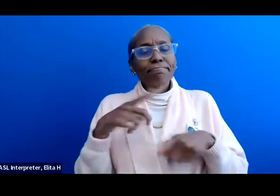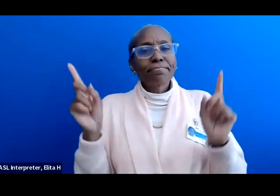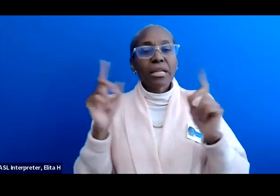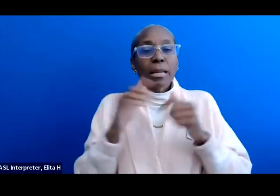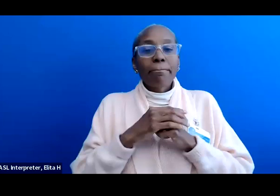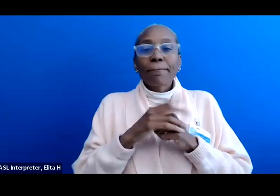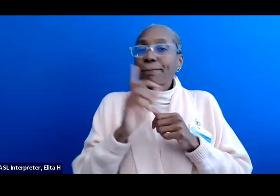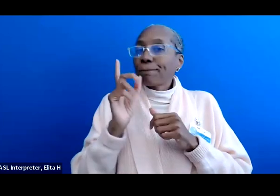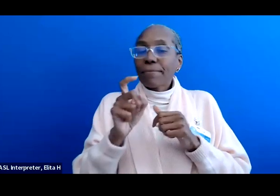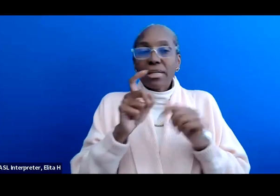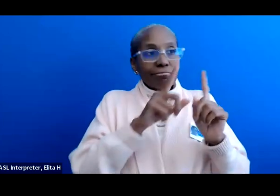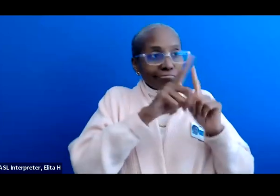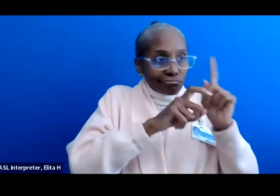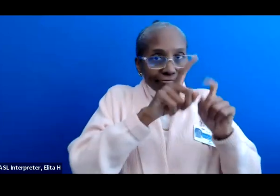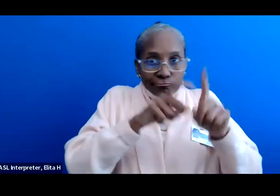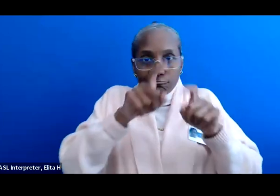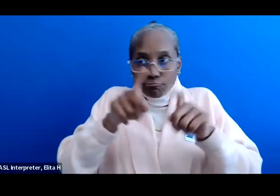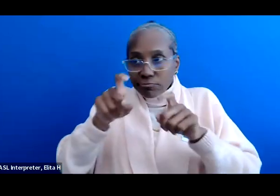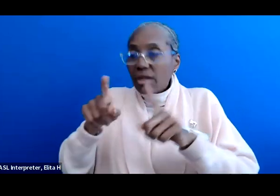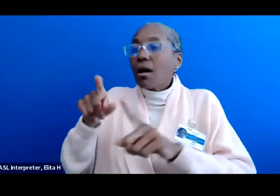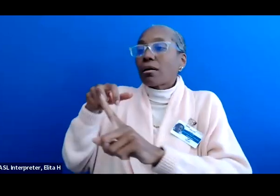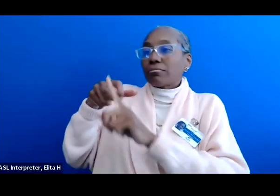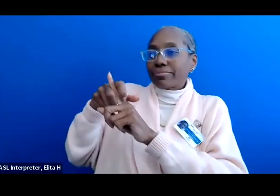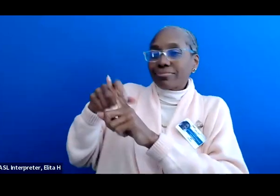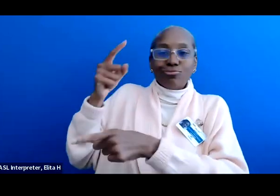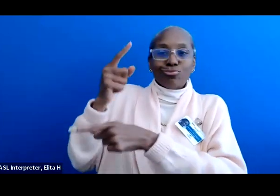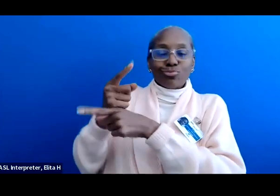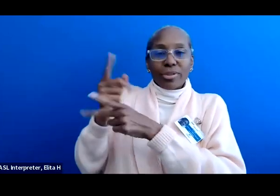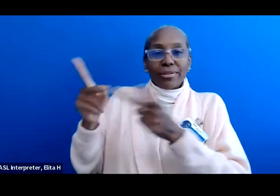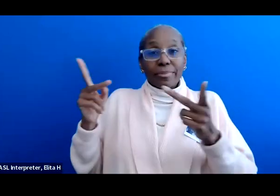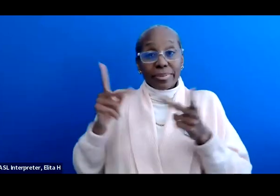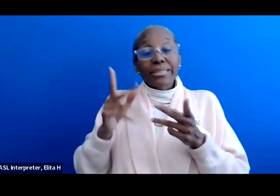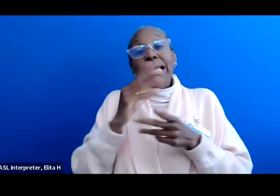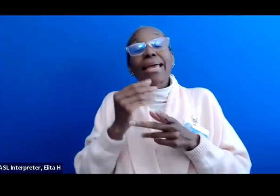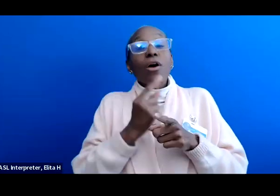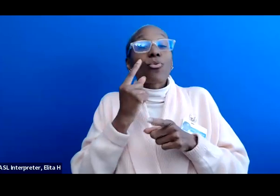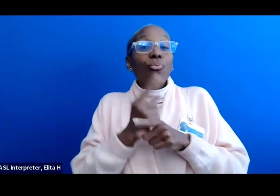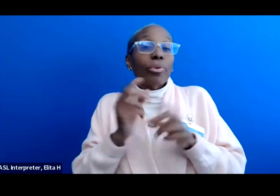You just have to dig and dig and dig until you find the right place and the right opportunity.